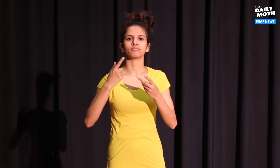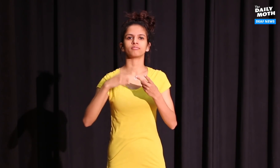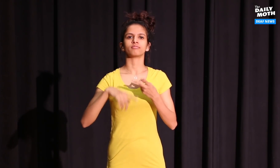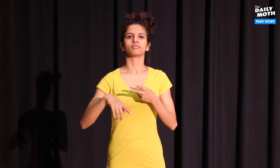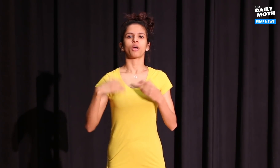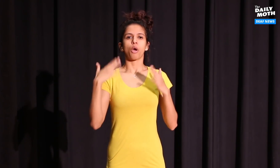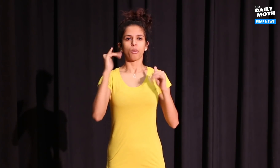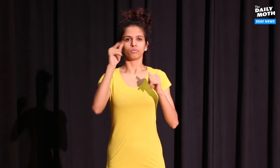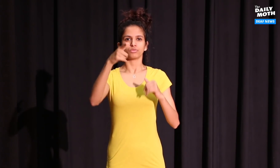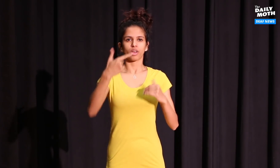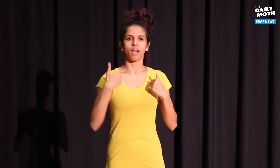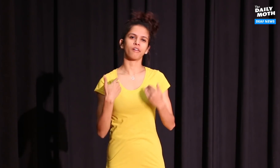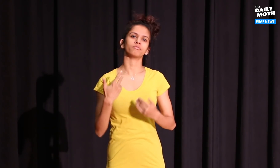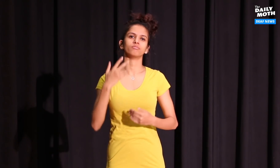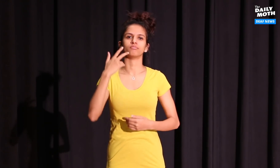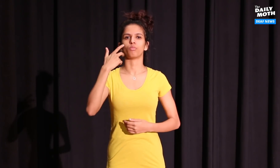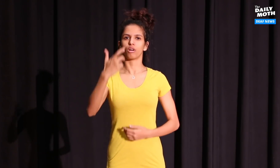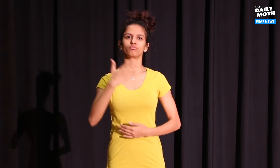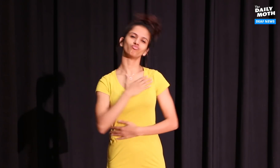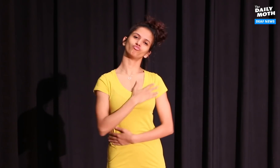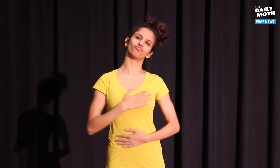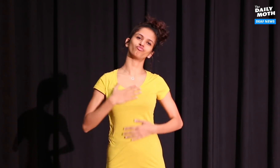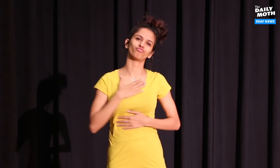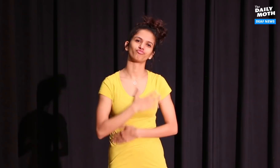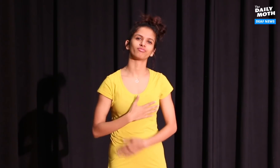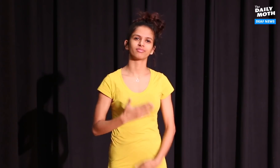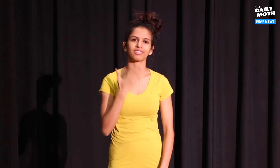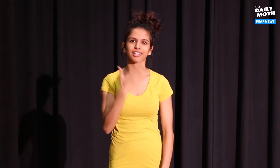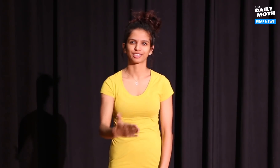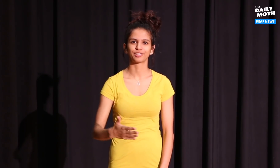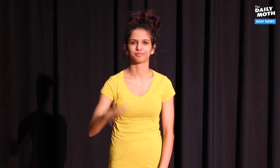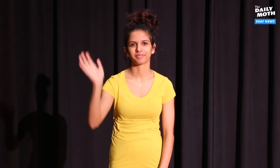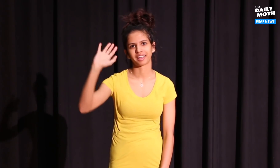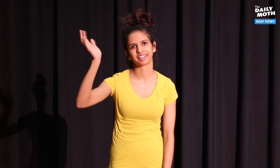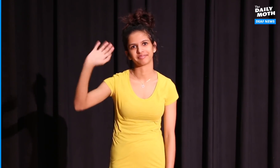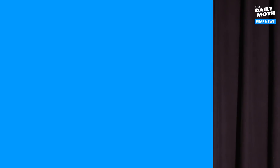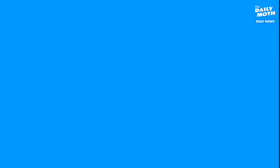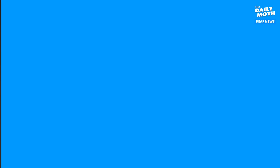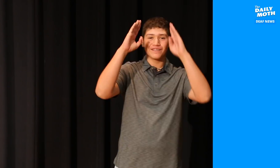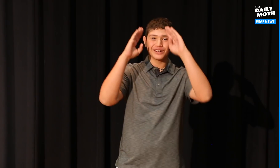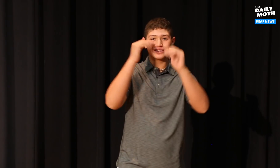Hopefully you enjoyed watching this video. Thank you. Bye!